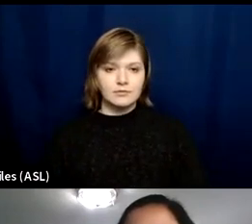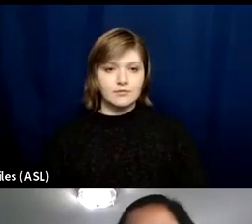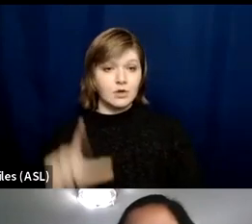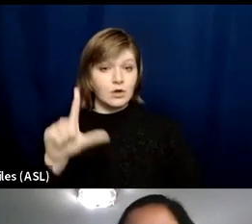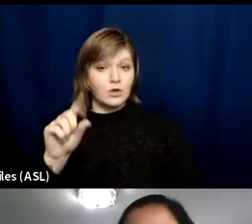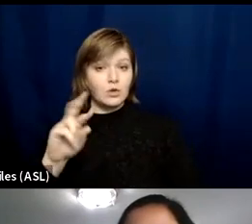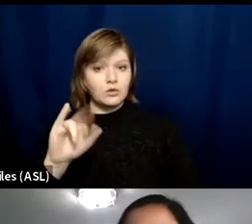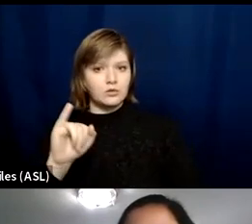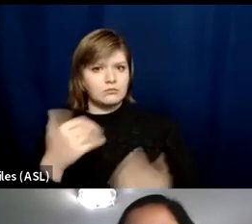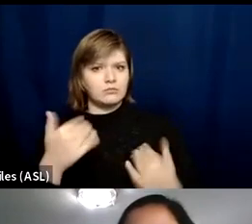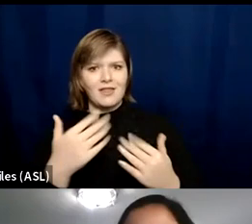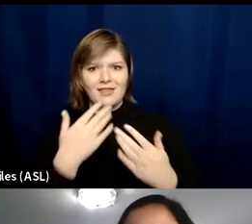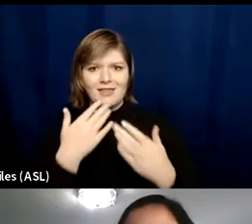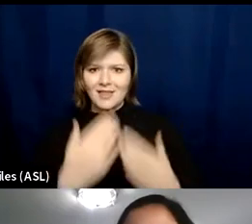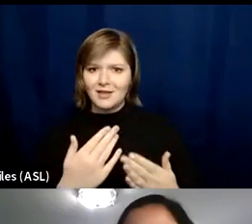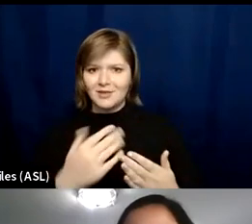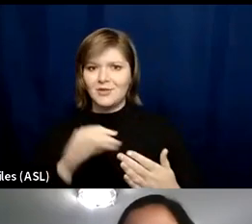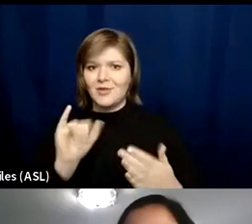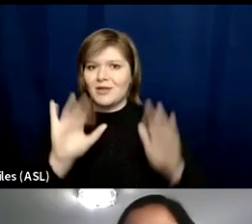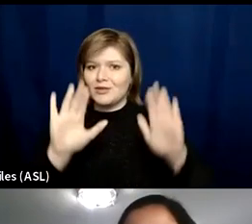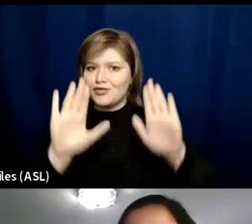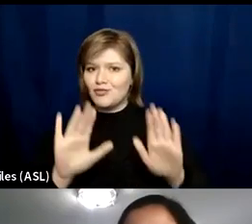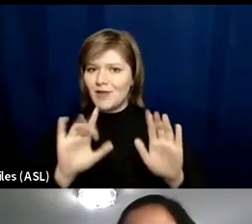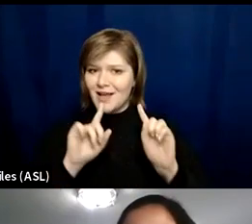help with issues like this.